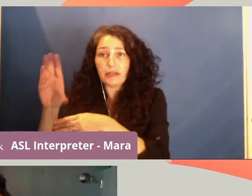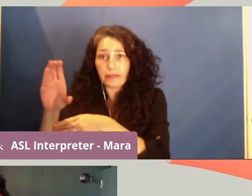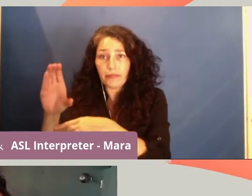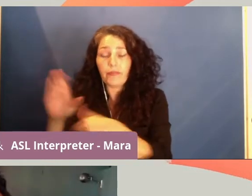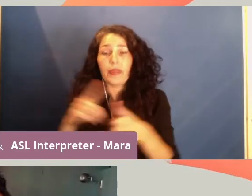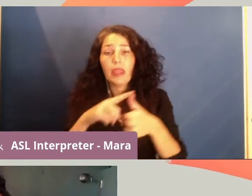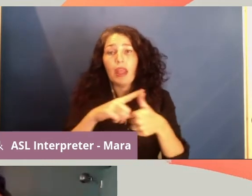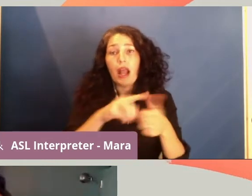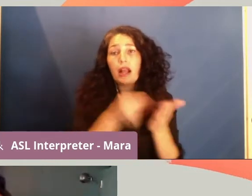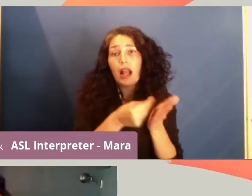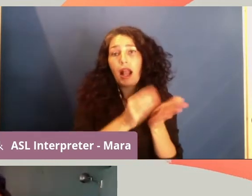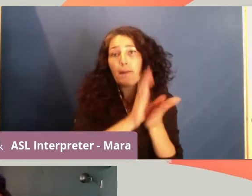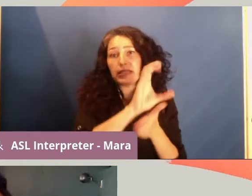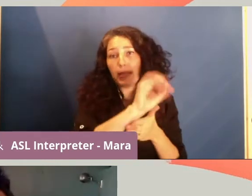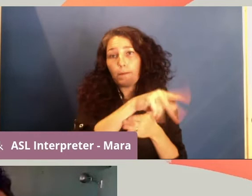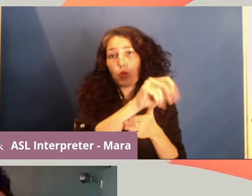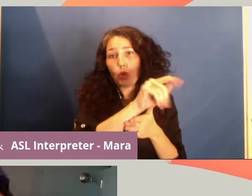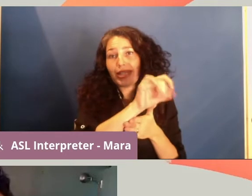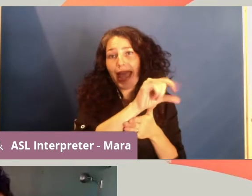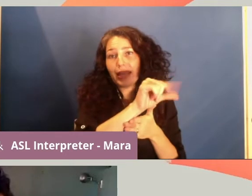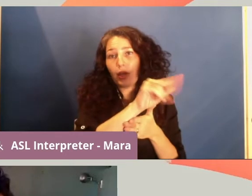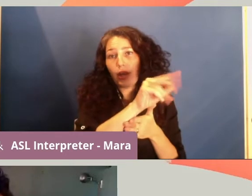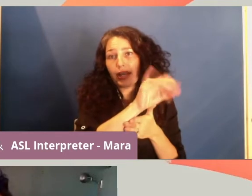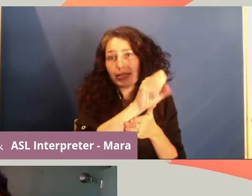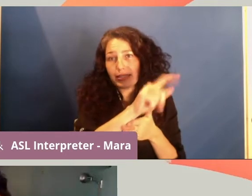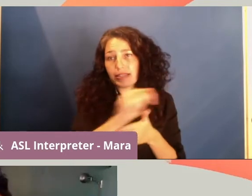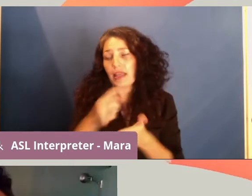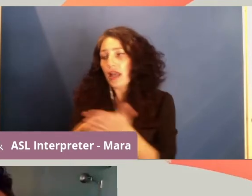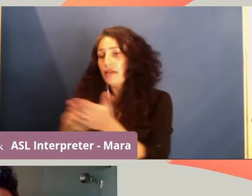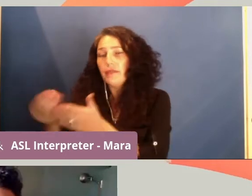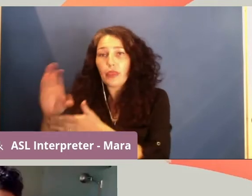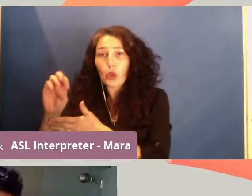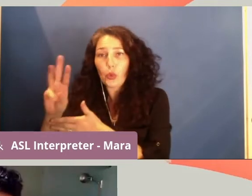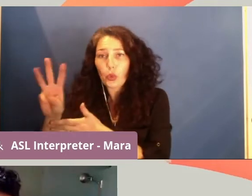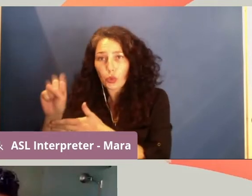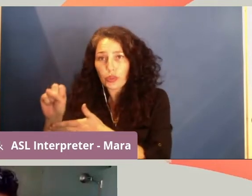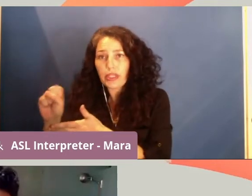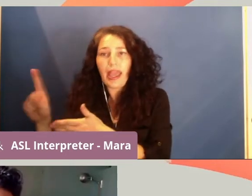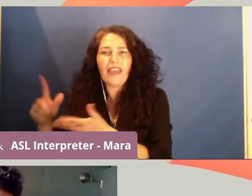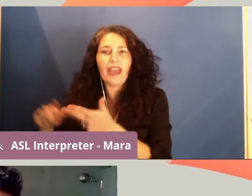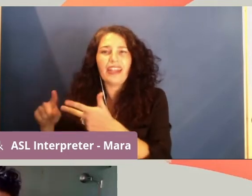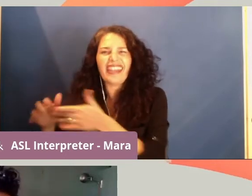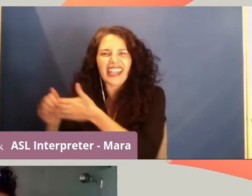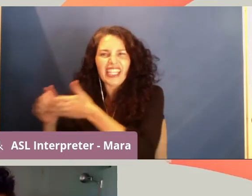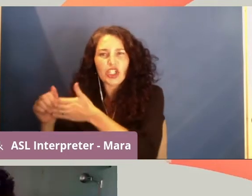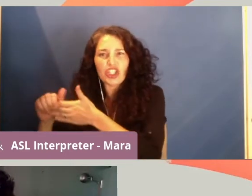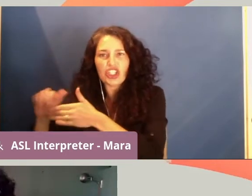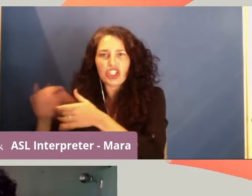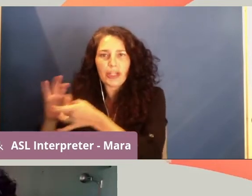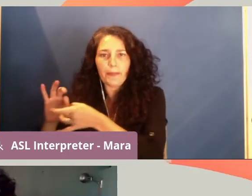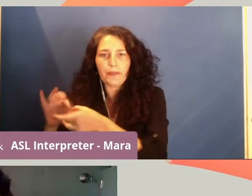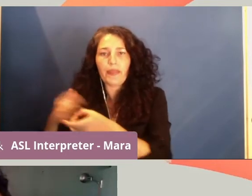empowering our crews, and who is in leadership. So, for some background, this summer I released a film called "Disclosure".